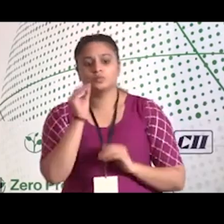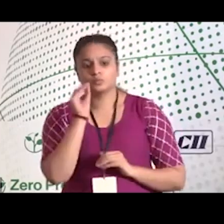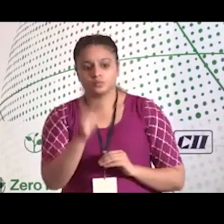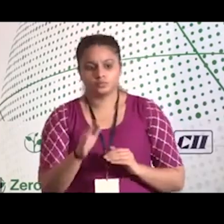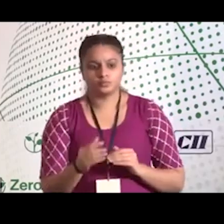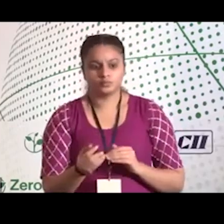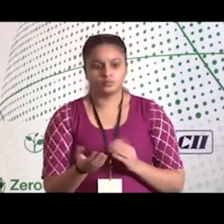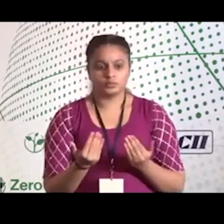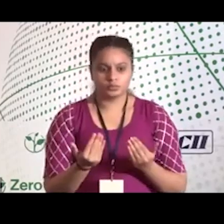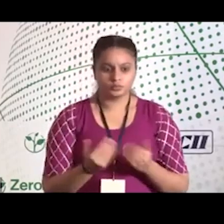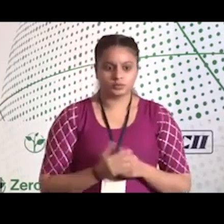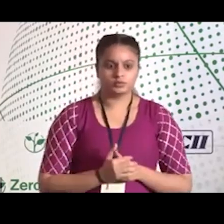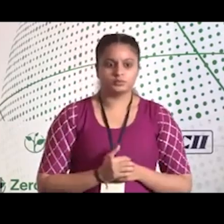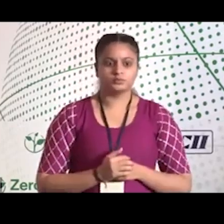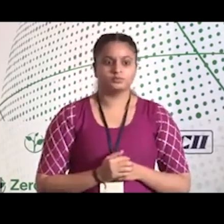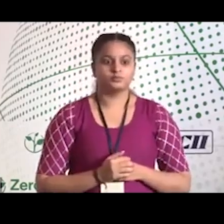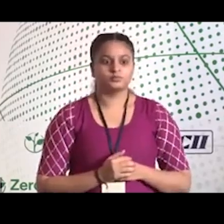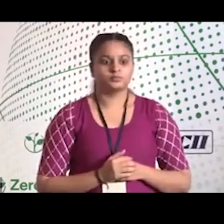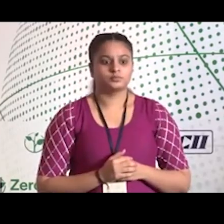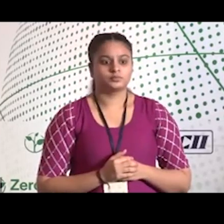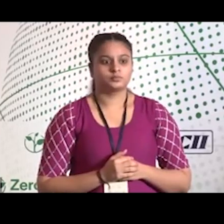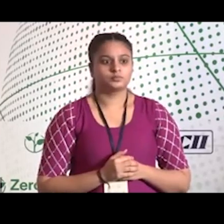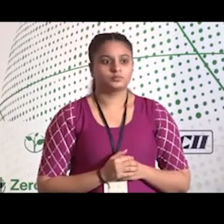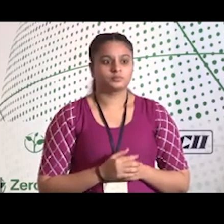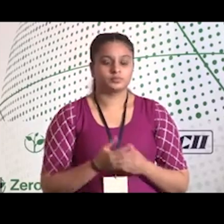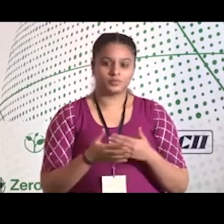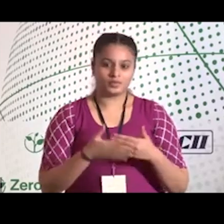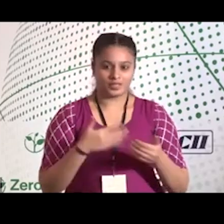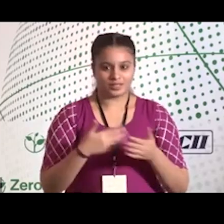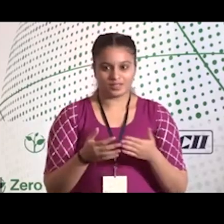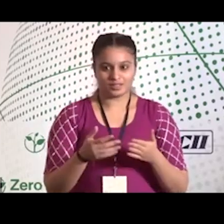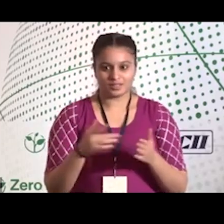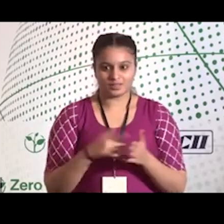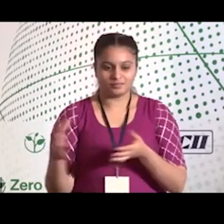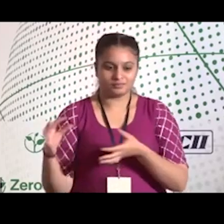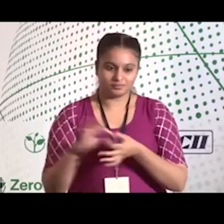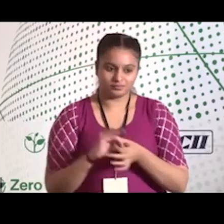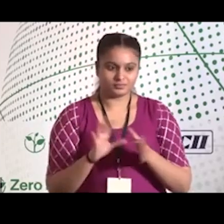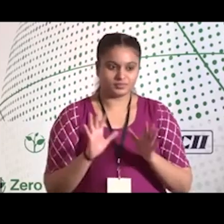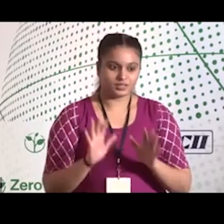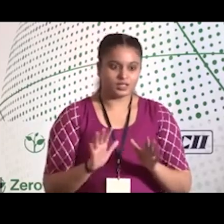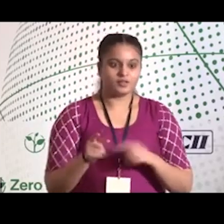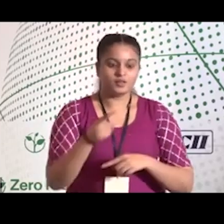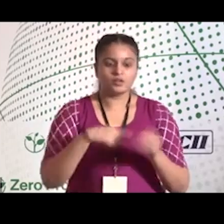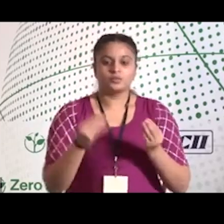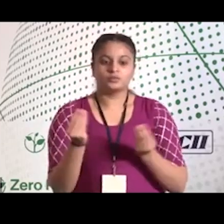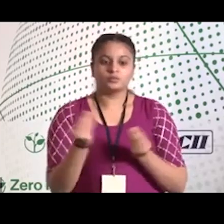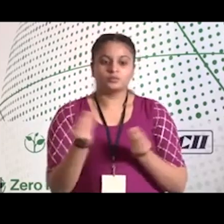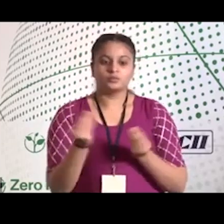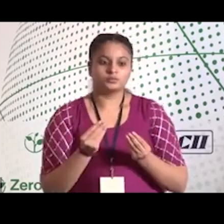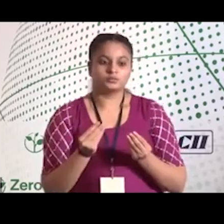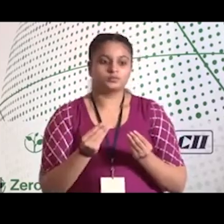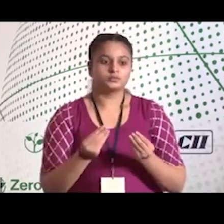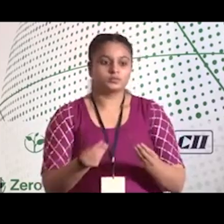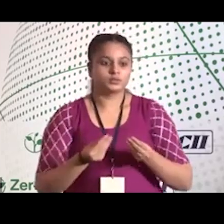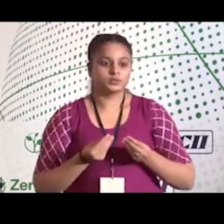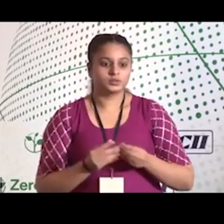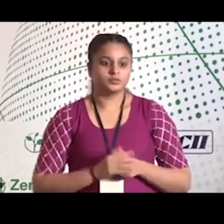because we can learn lessons from it and any way you're our partner and also give us